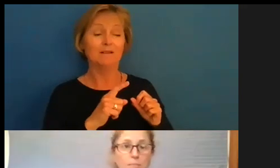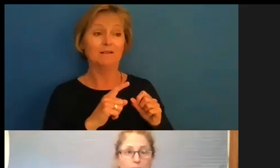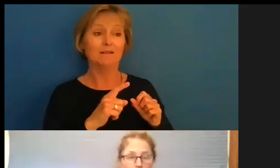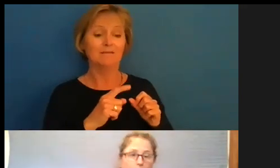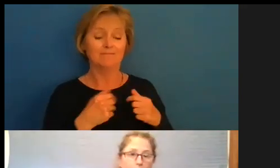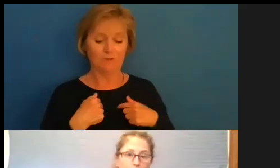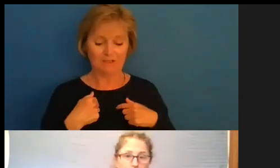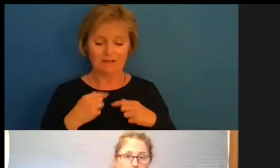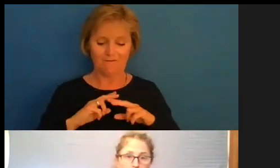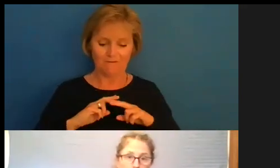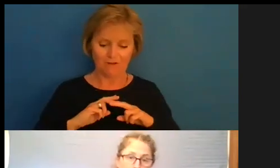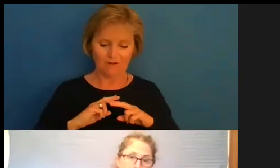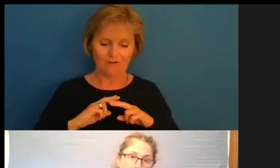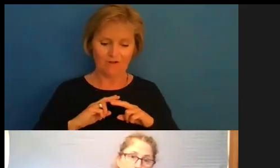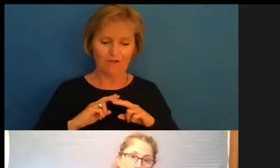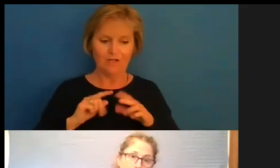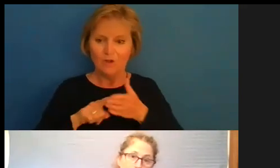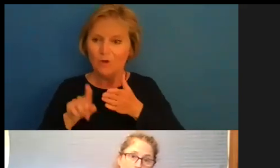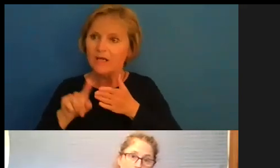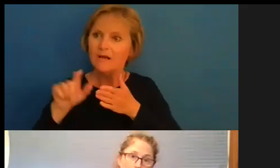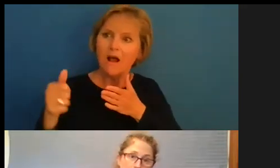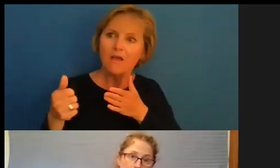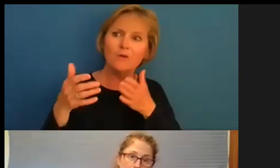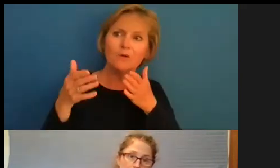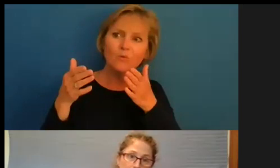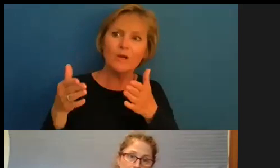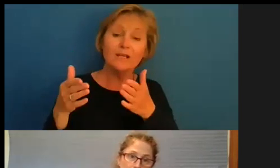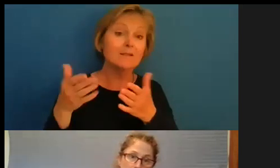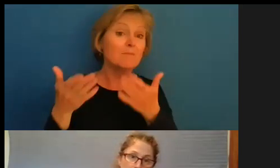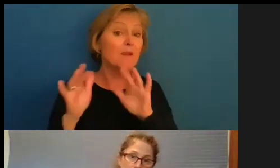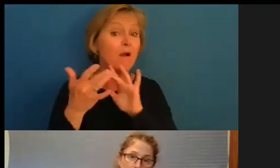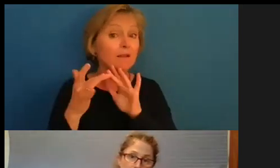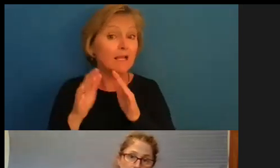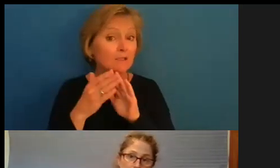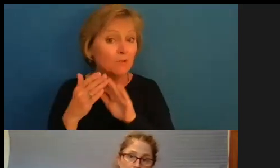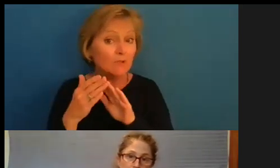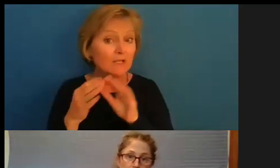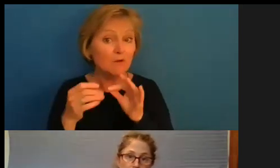look into other outlets, especially, online communities if you have access to that.